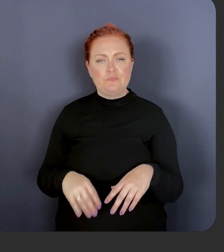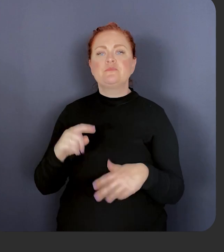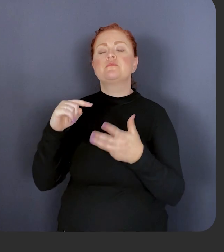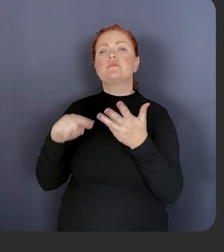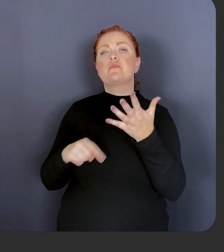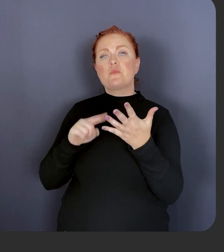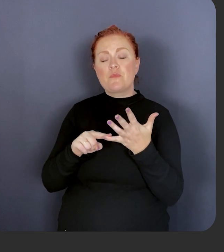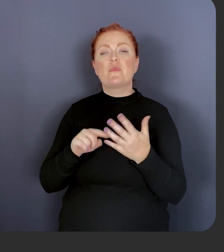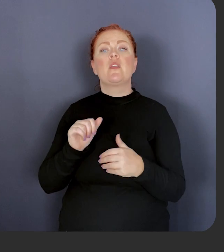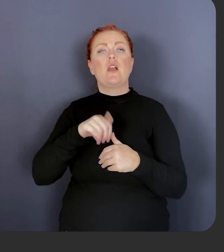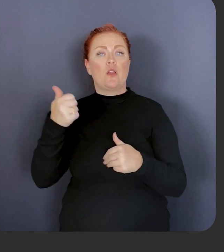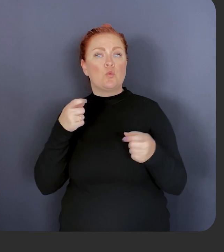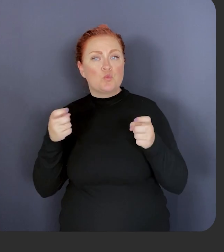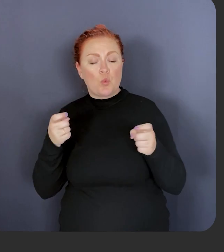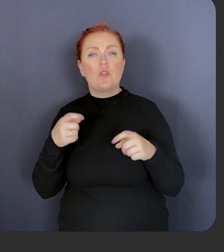And then we went over to our other control